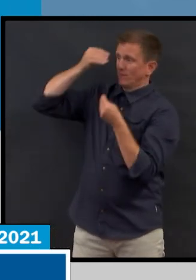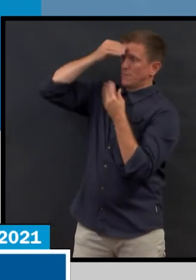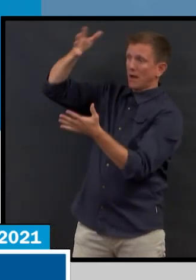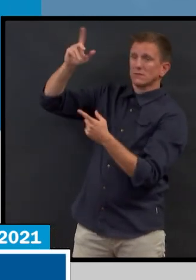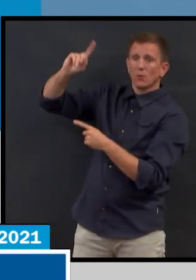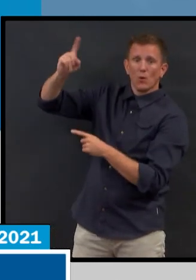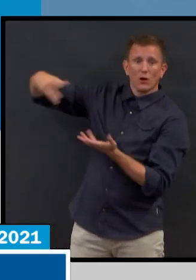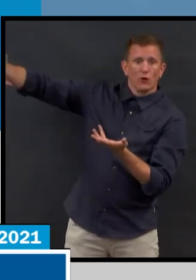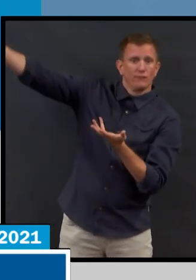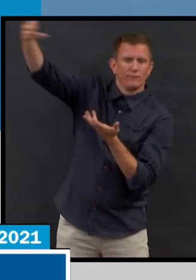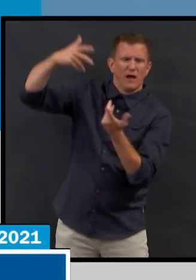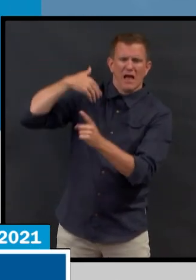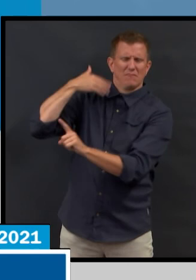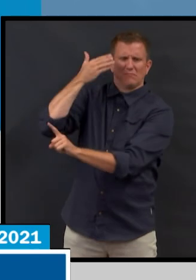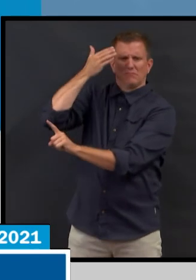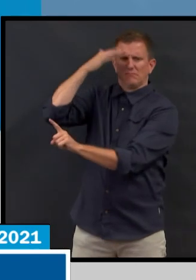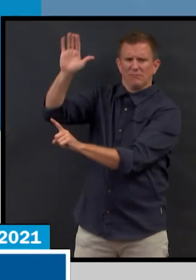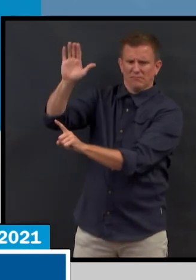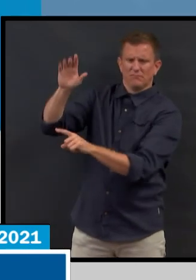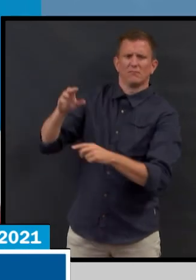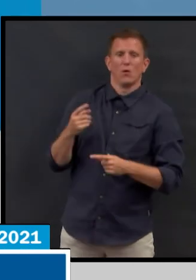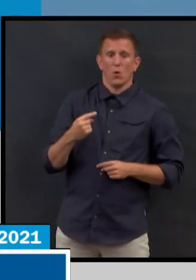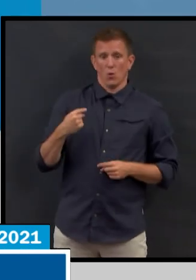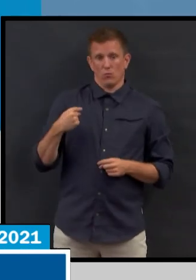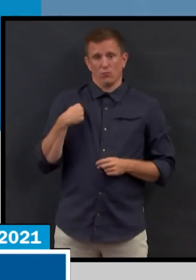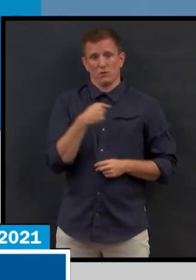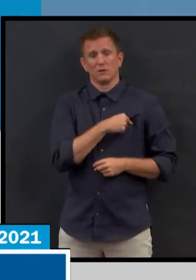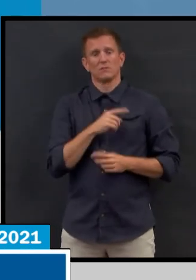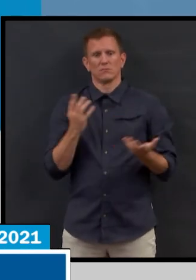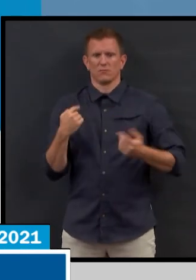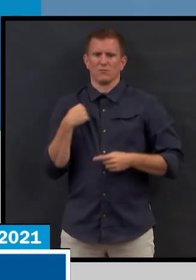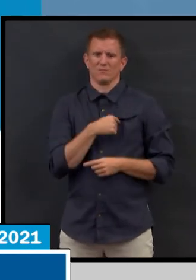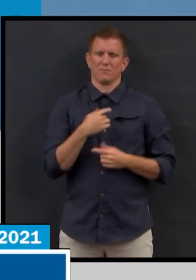visioning process as a neutral facilitator and to allow for the voices of the community